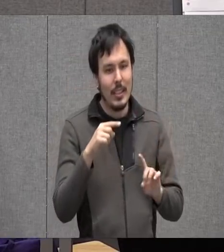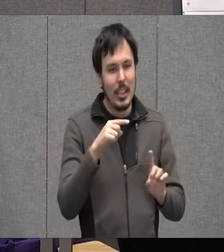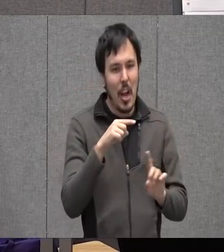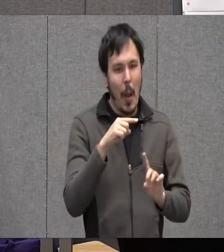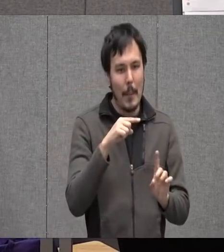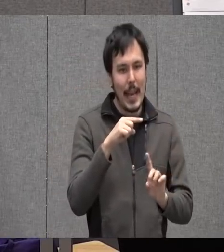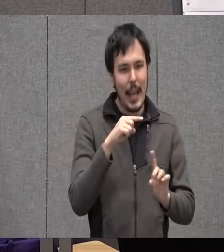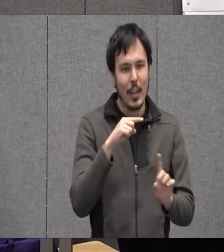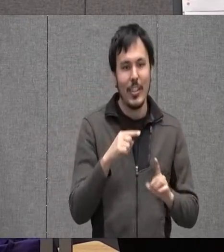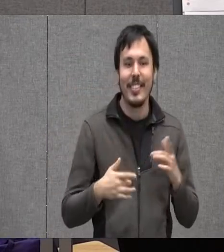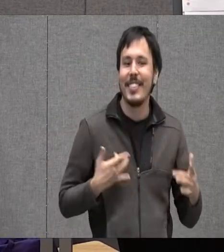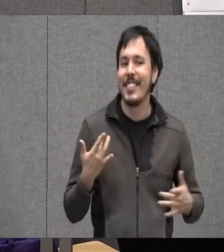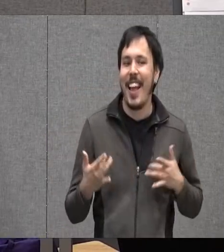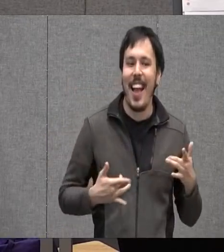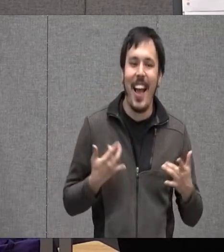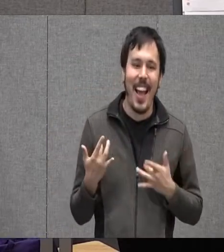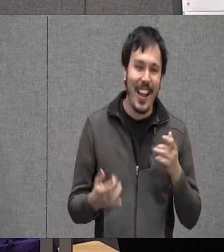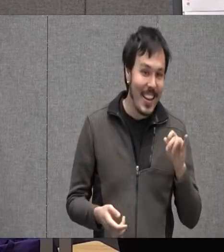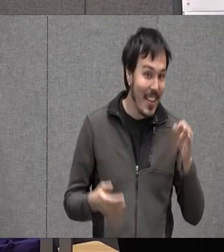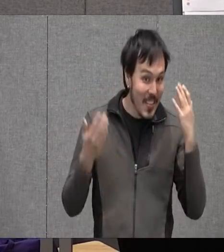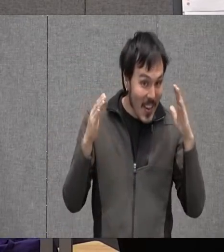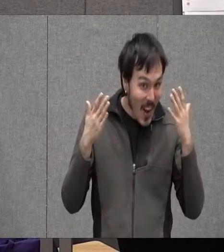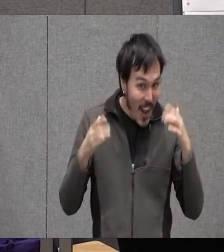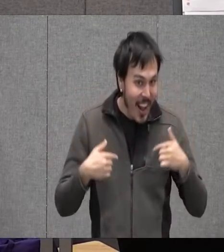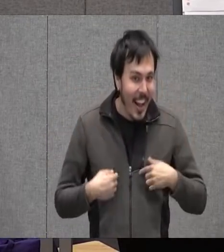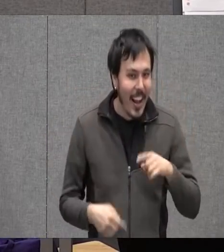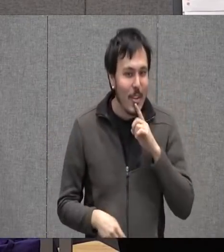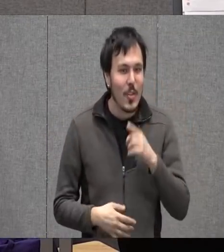I get excited. If you guys don't know me I love some math.